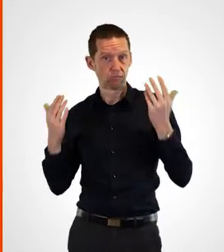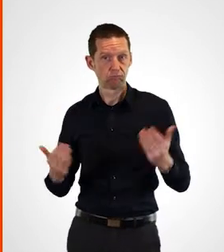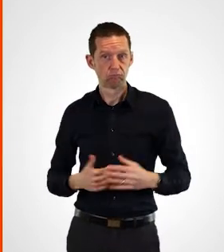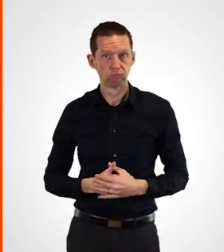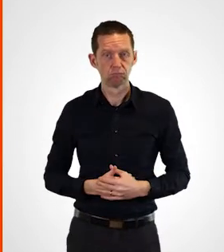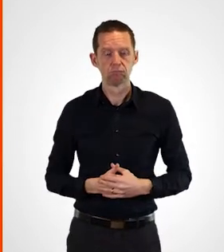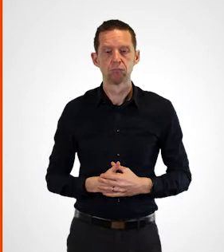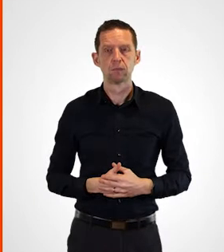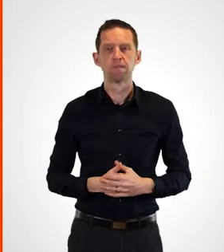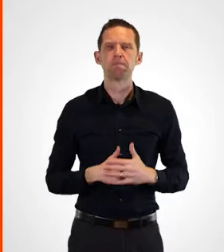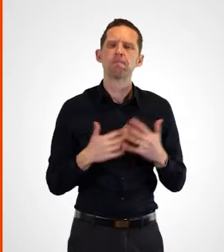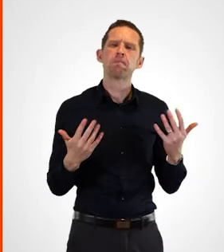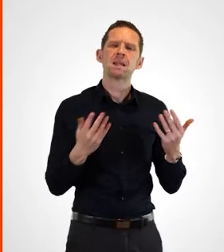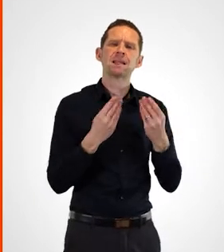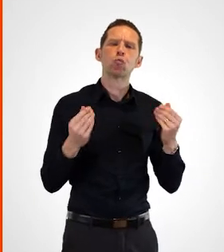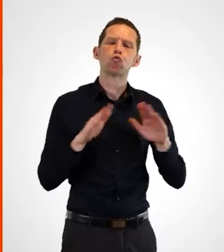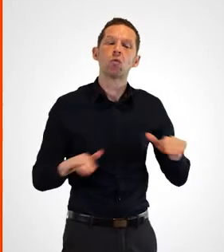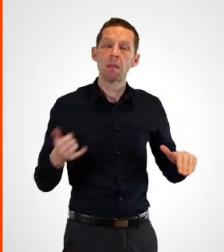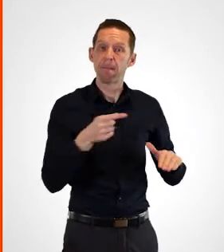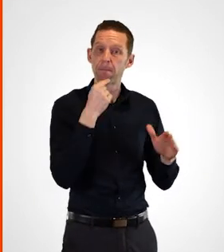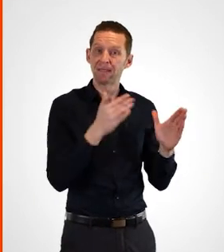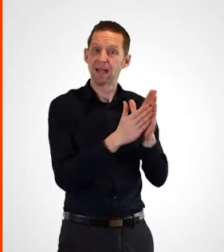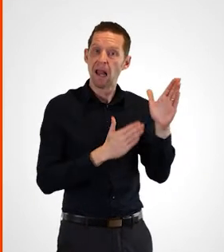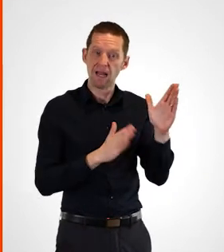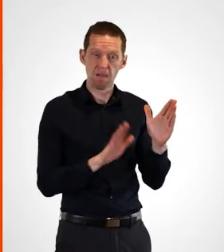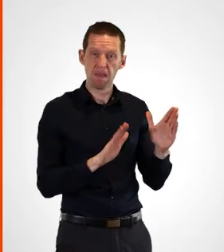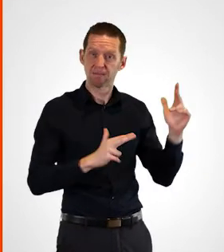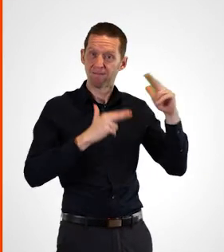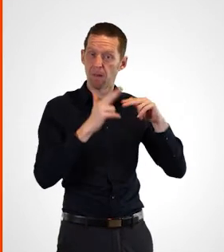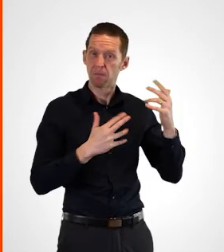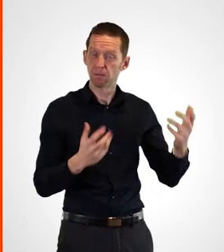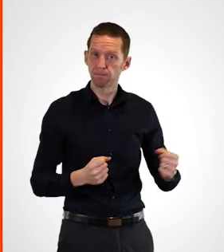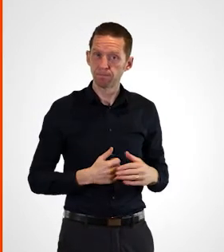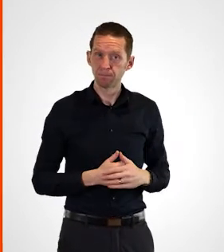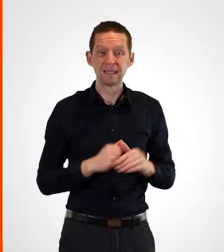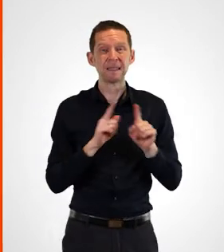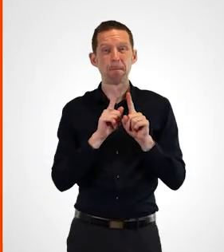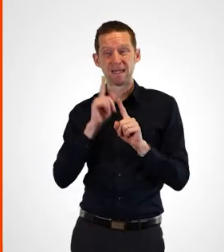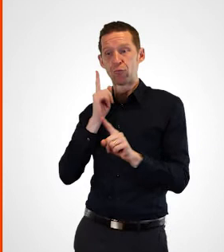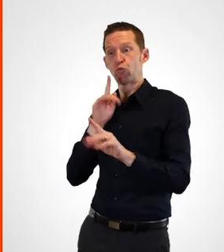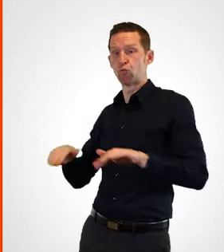And some children may experience delays in their development, but so do hearing children.